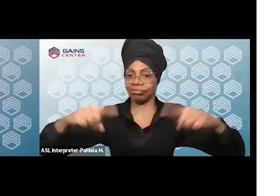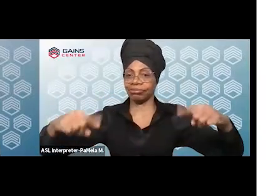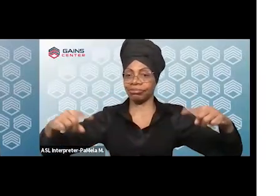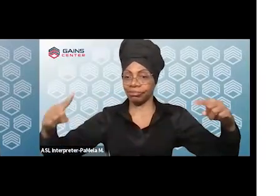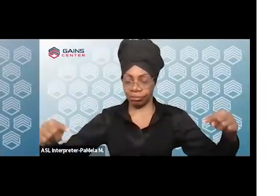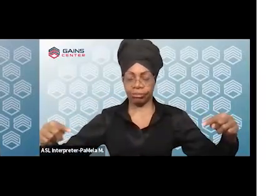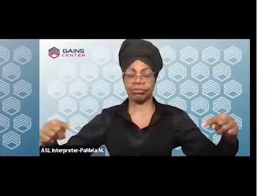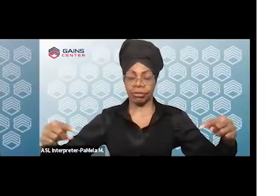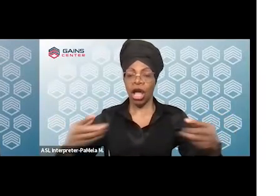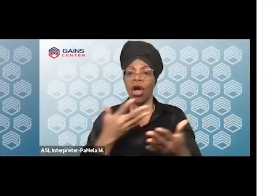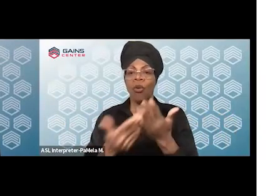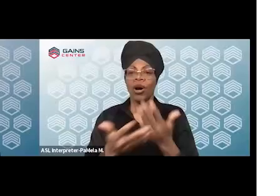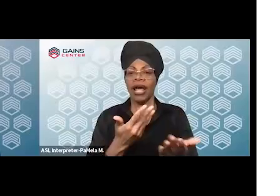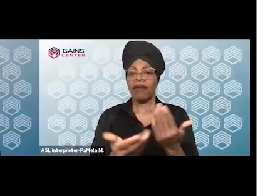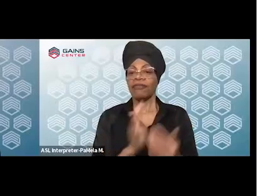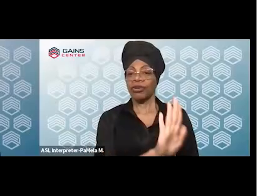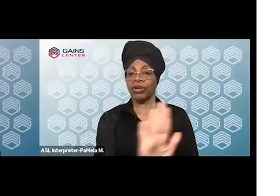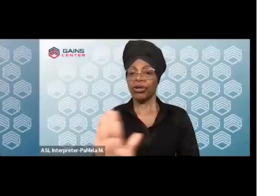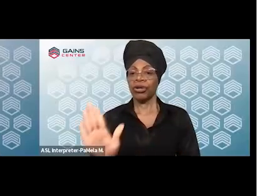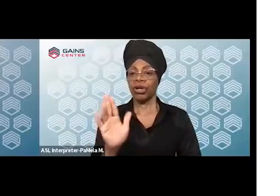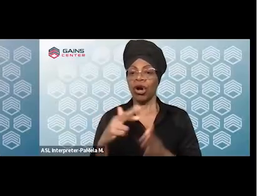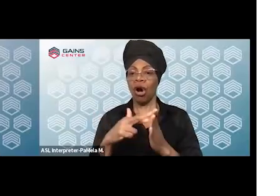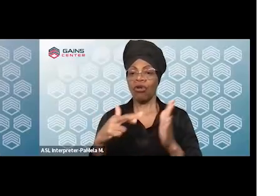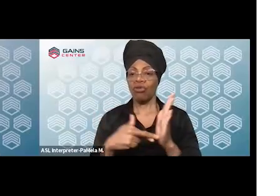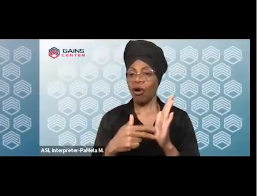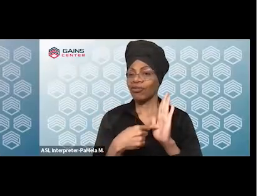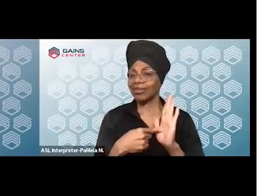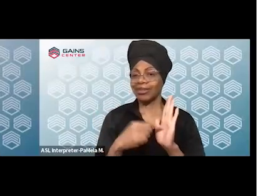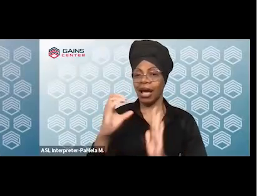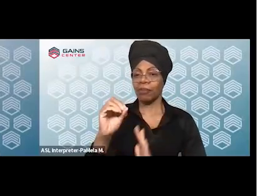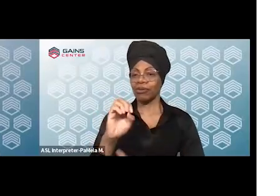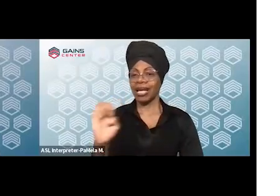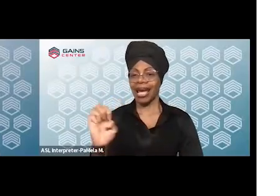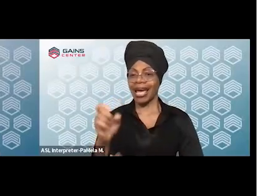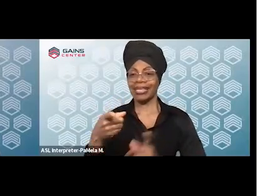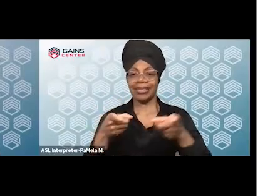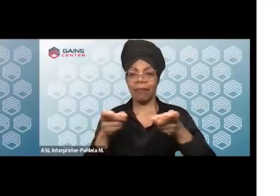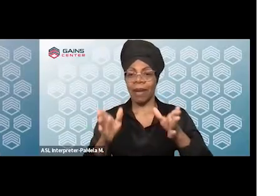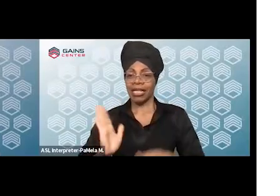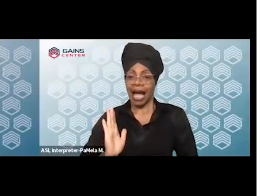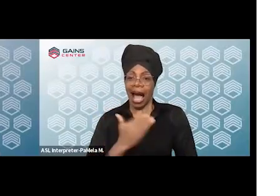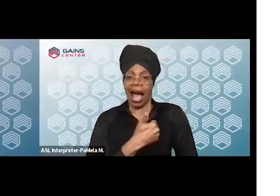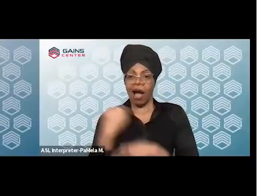whatever your role is, case manager, our job is to help people heal